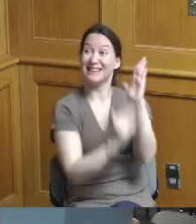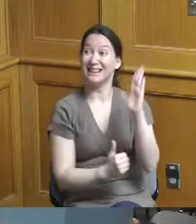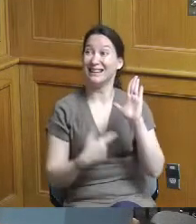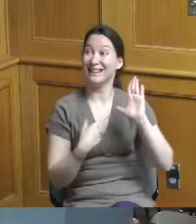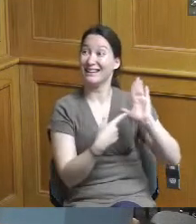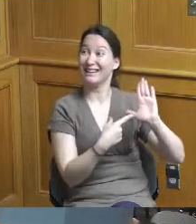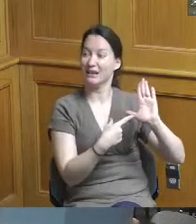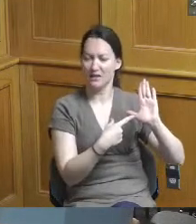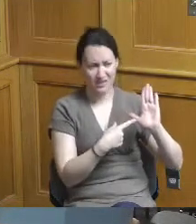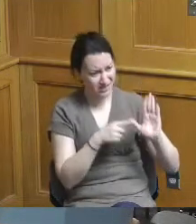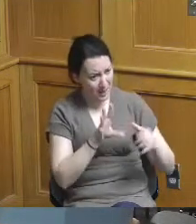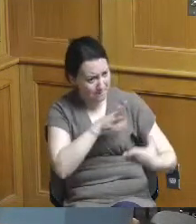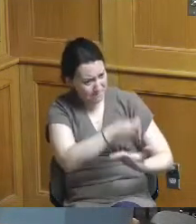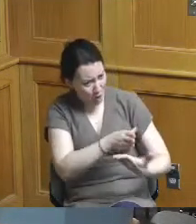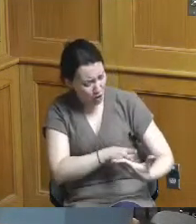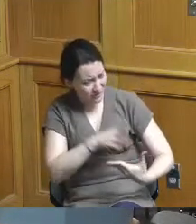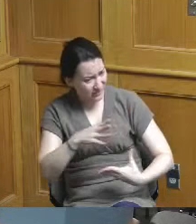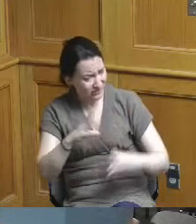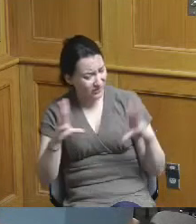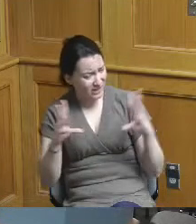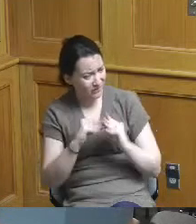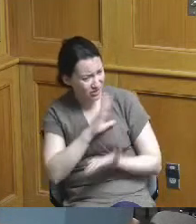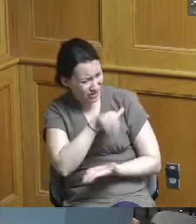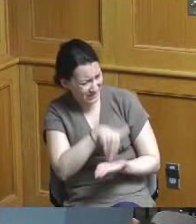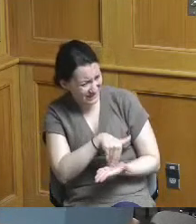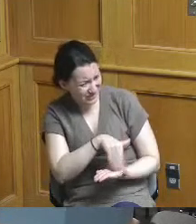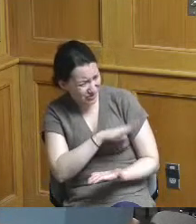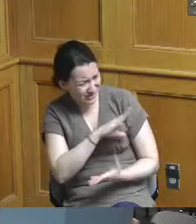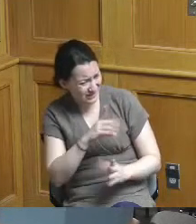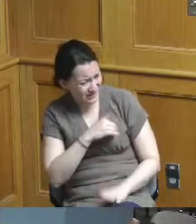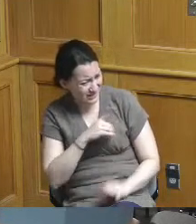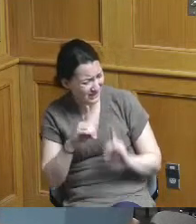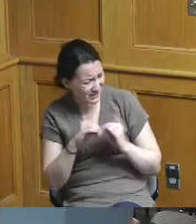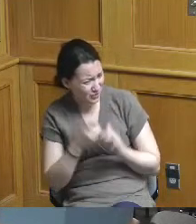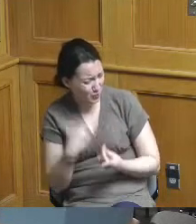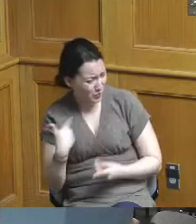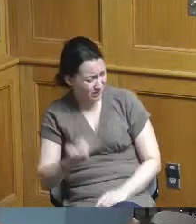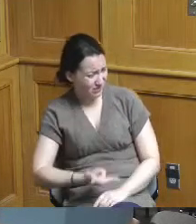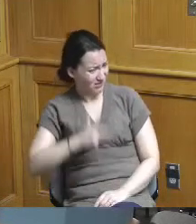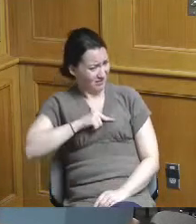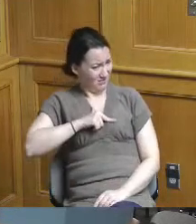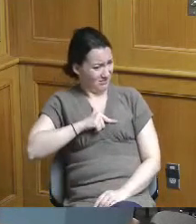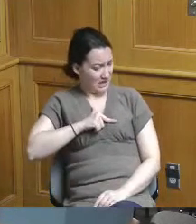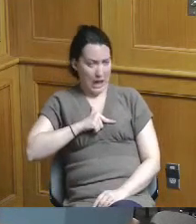we is that part of the convention District on our that's on our side of the plot I think it's